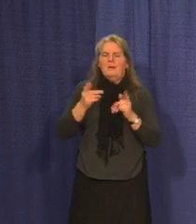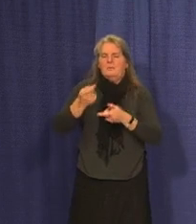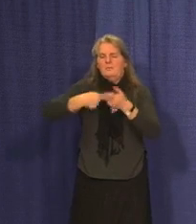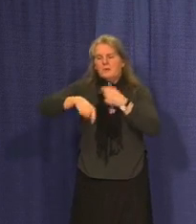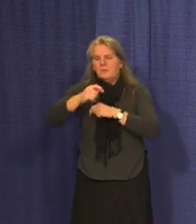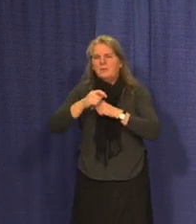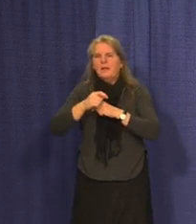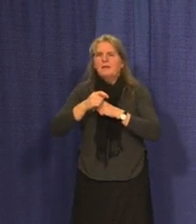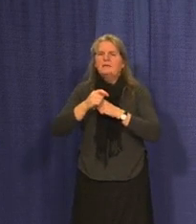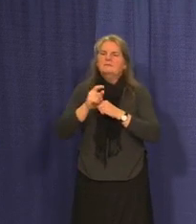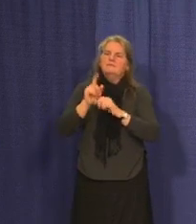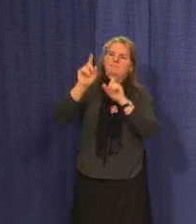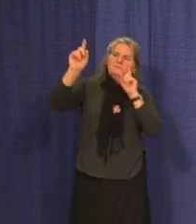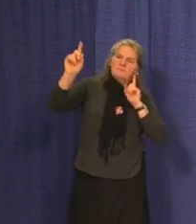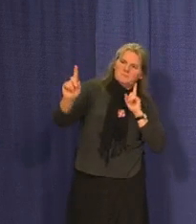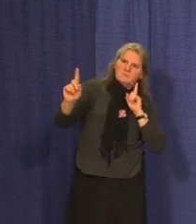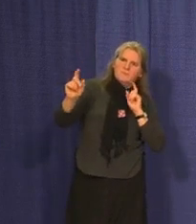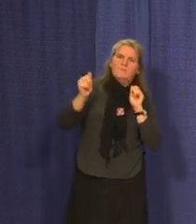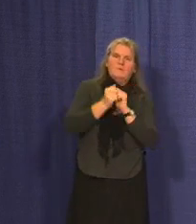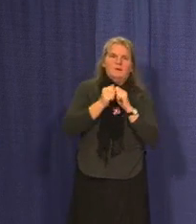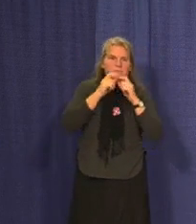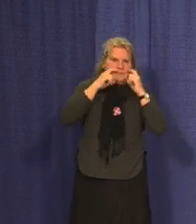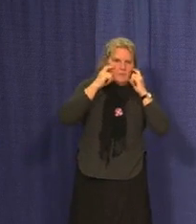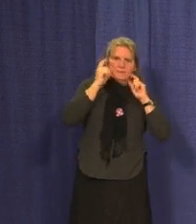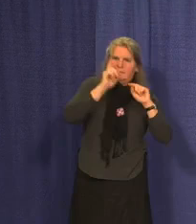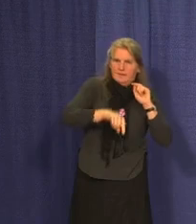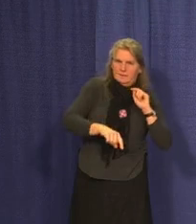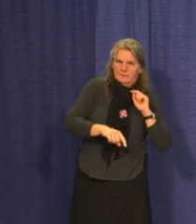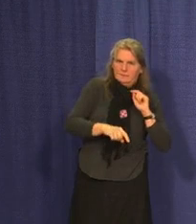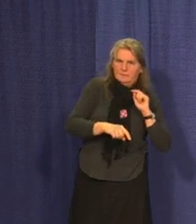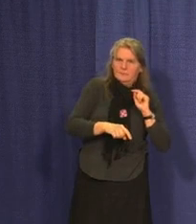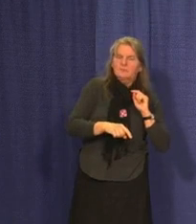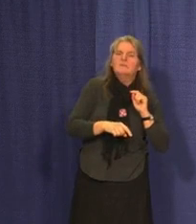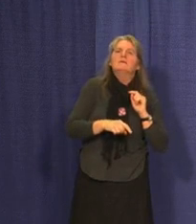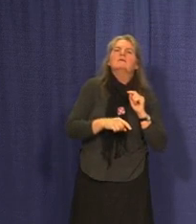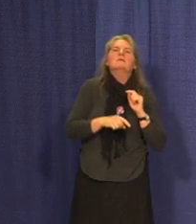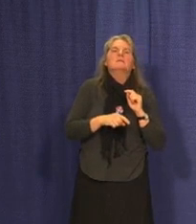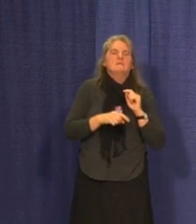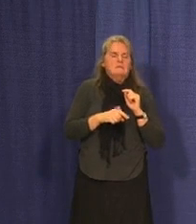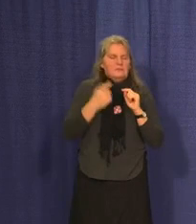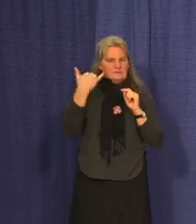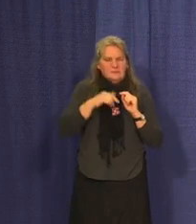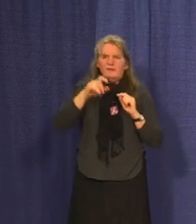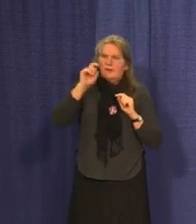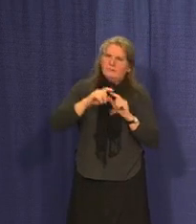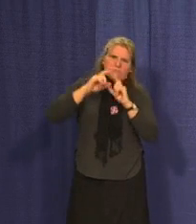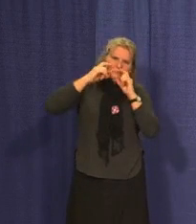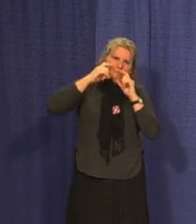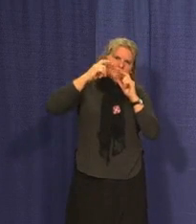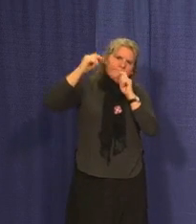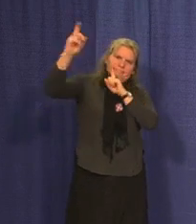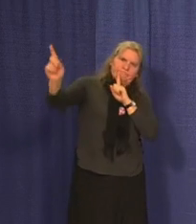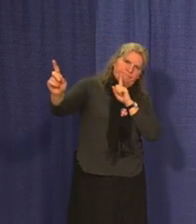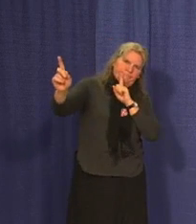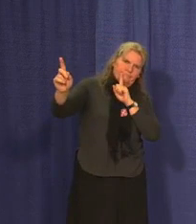So you can't substitute physical distancing with mask use. We know that evidence does not